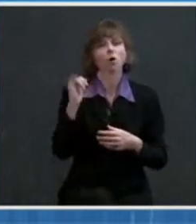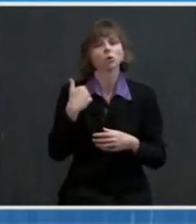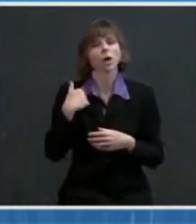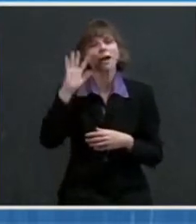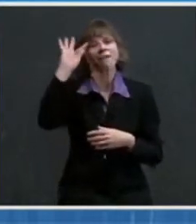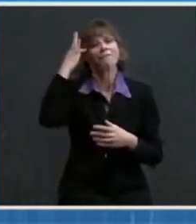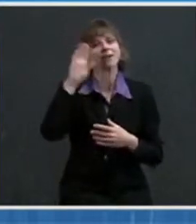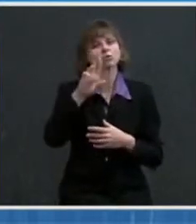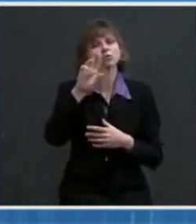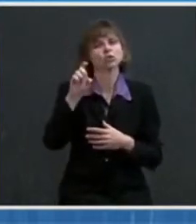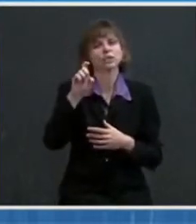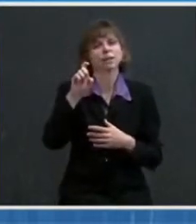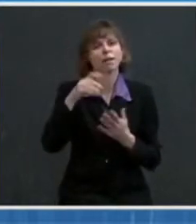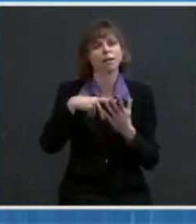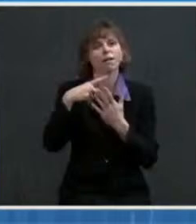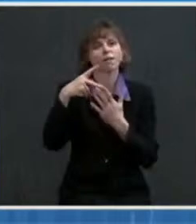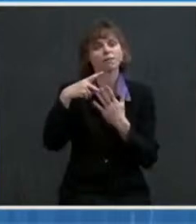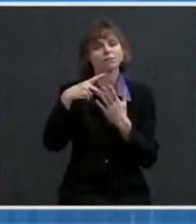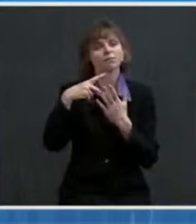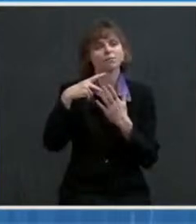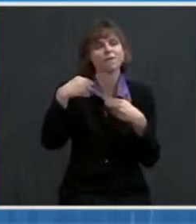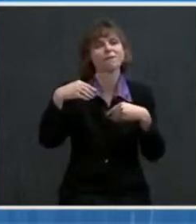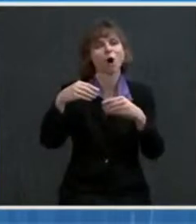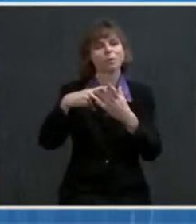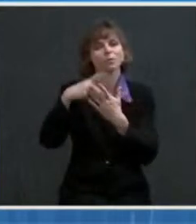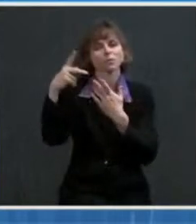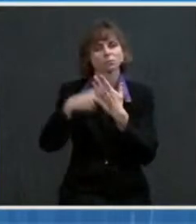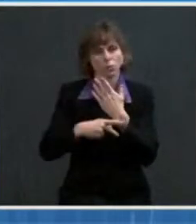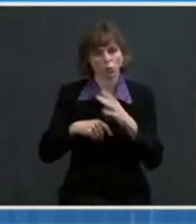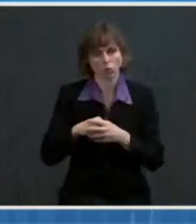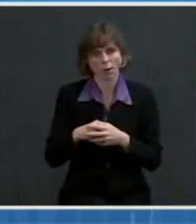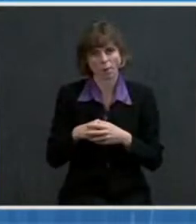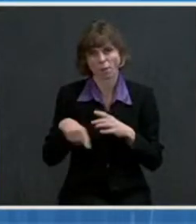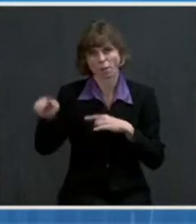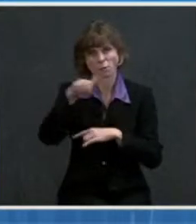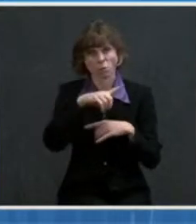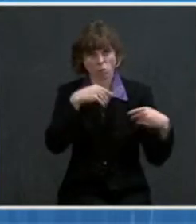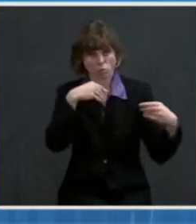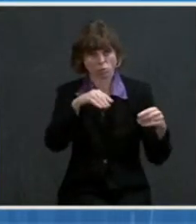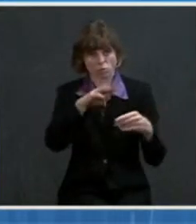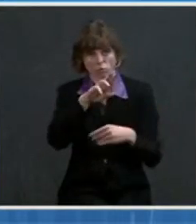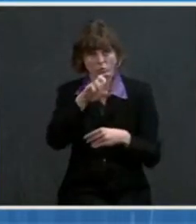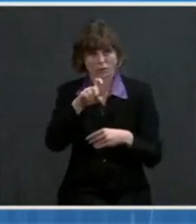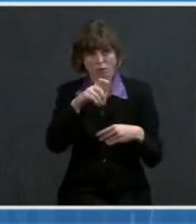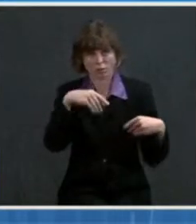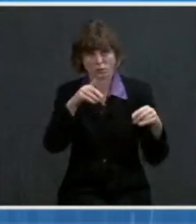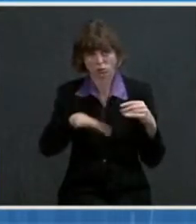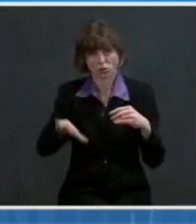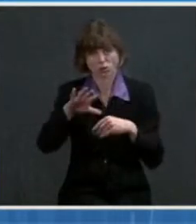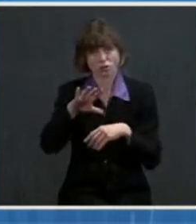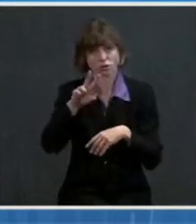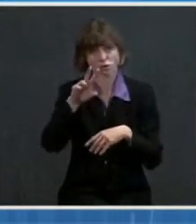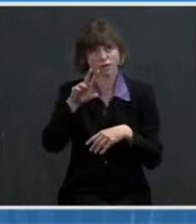COMMUNITIES. SECOND, WE HAVE OUR FEDERAL RETAIL PHARMACY PROGRAM AND THIS FEATURES CHAIN AND INDEPENDENT